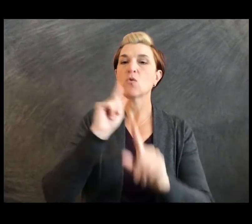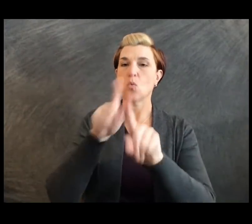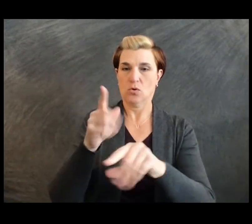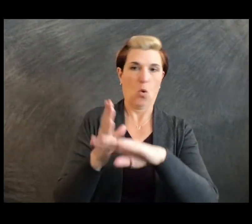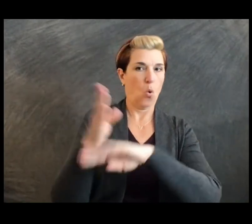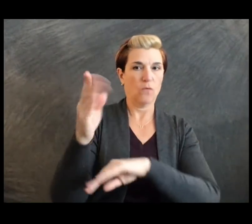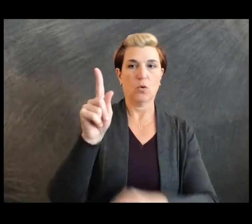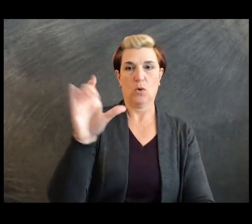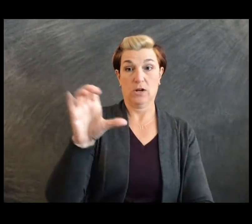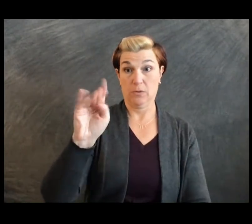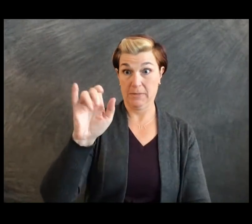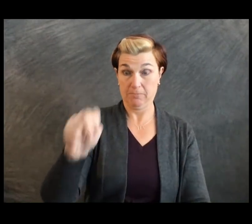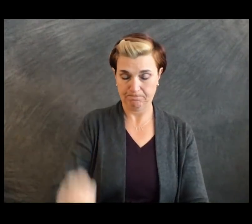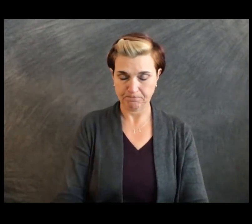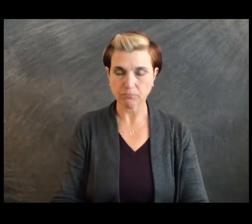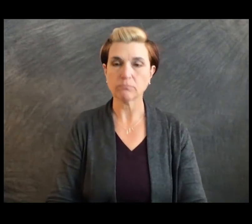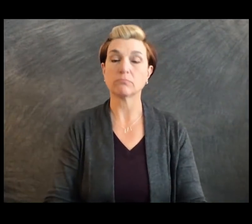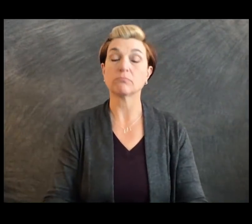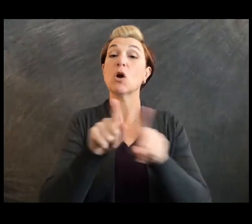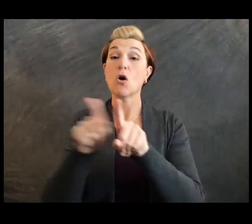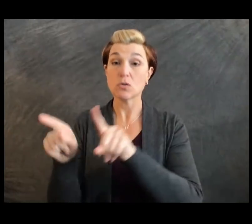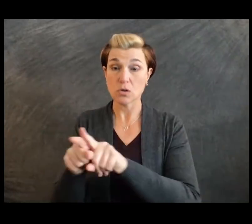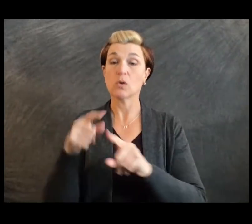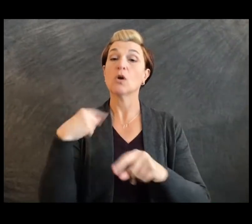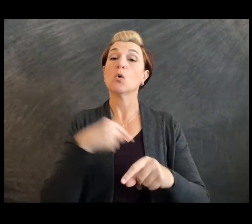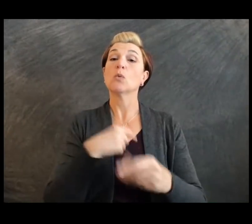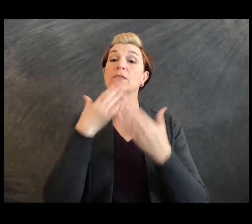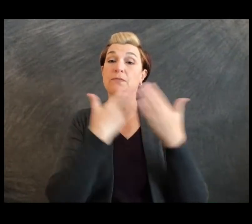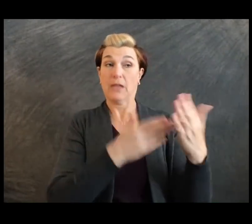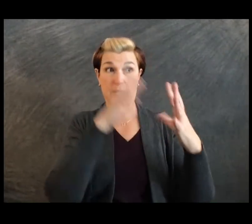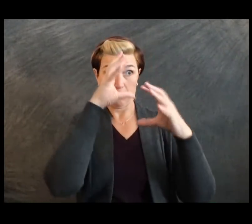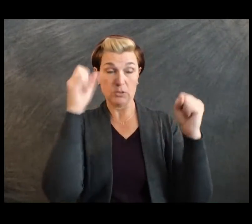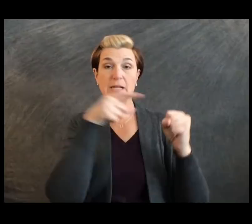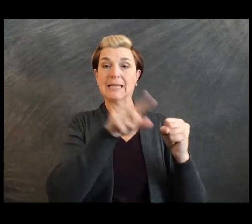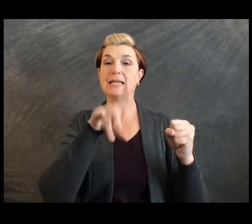elective medical procedures including dental services and remember this is